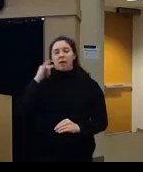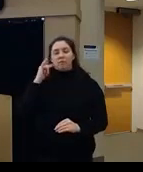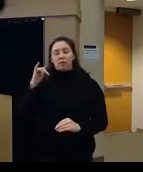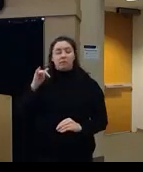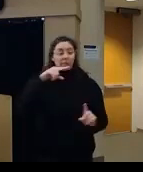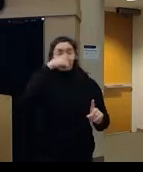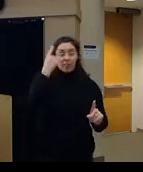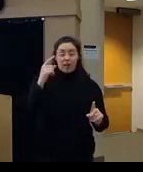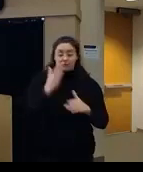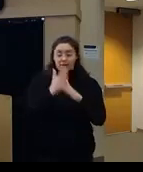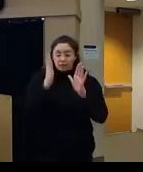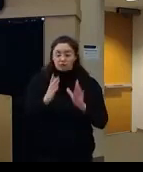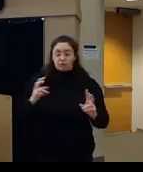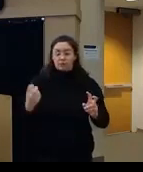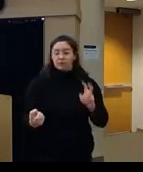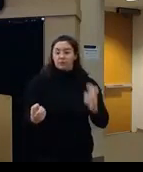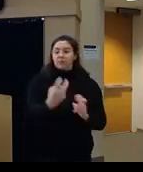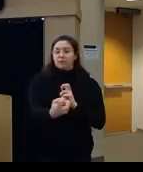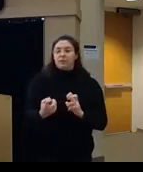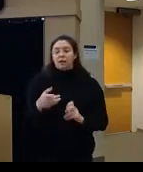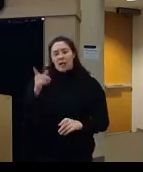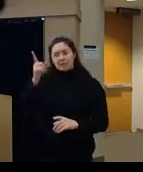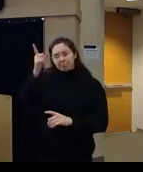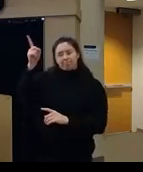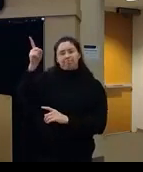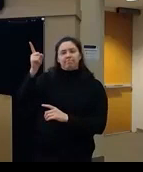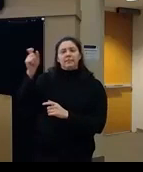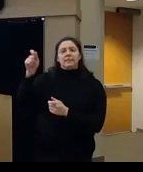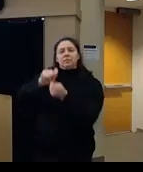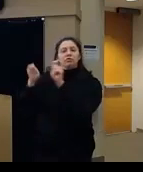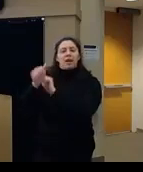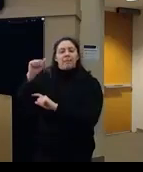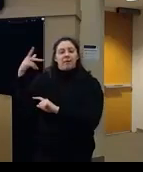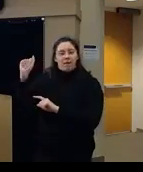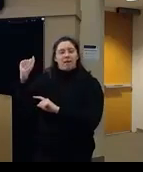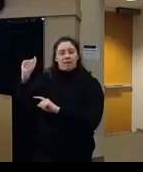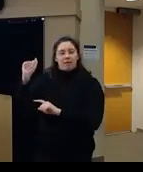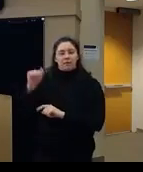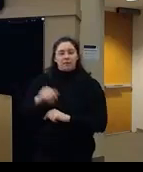amongst them had made demands on the APA to change their ways the APA refused and the association